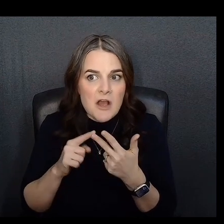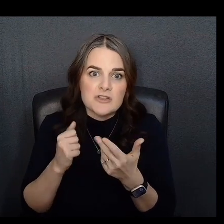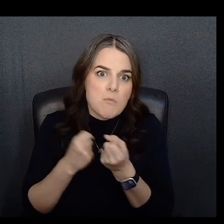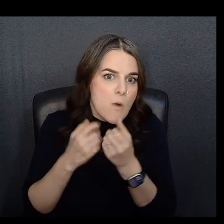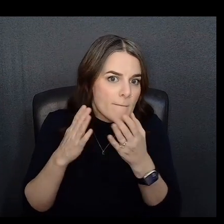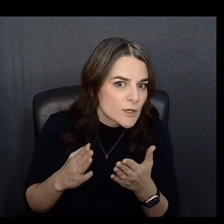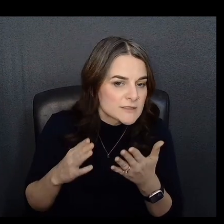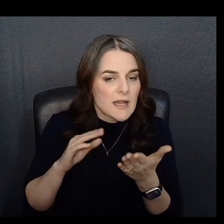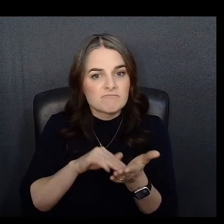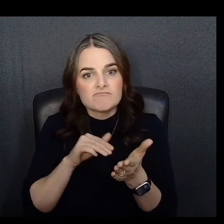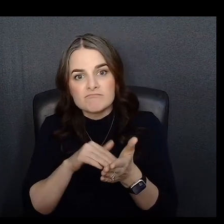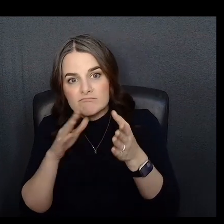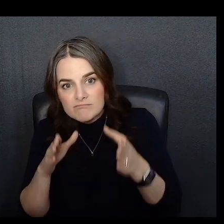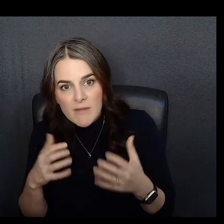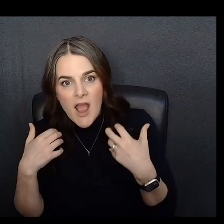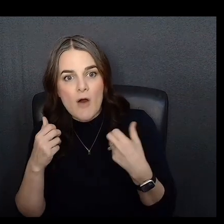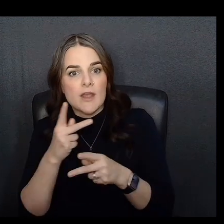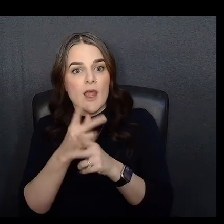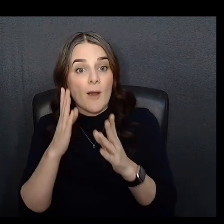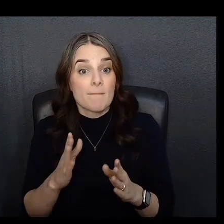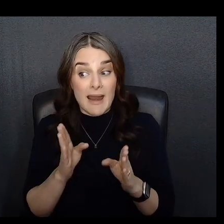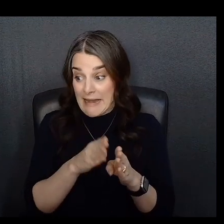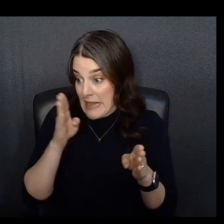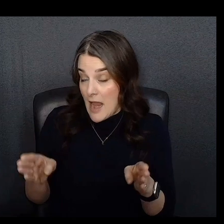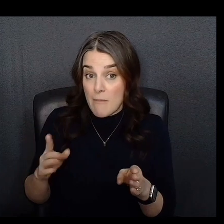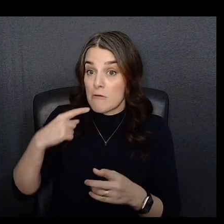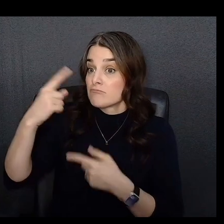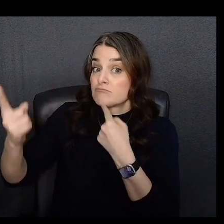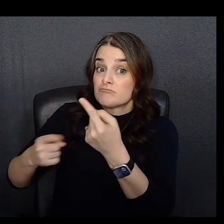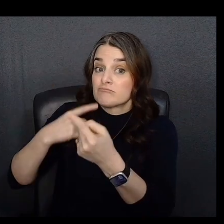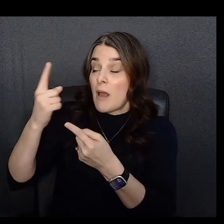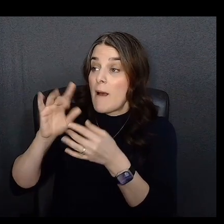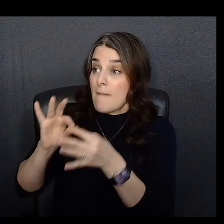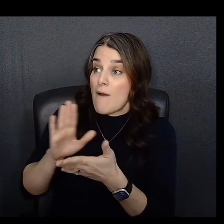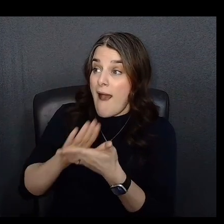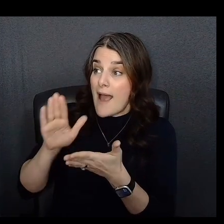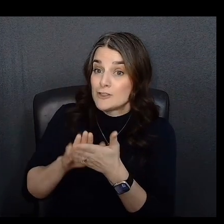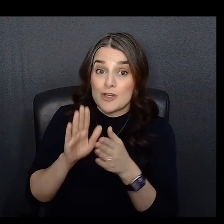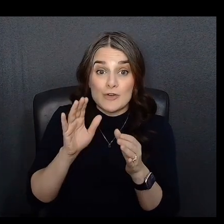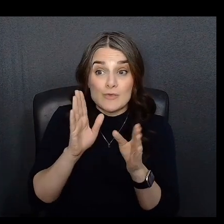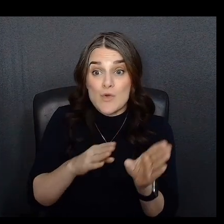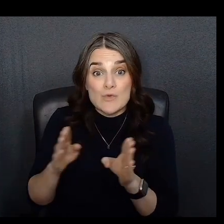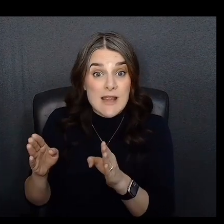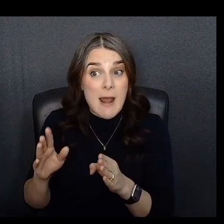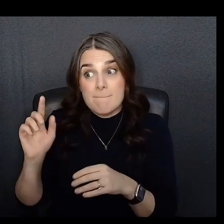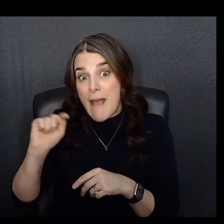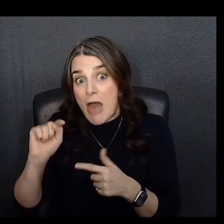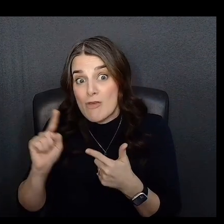want to tell our neighbor about our hygiene routine or our talking about bathroom and body parts to them.